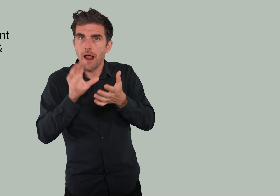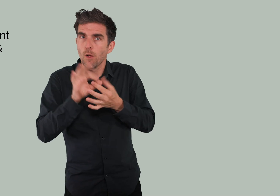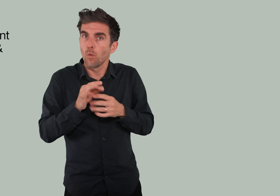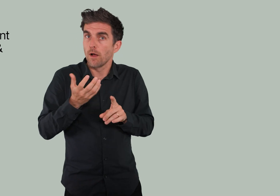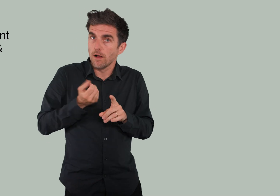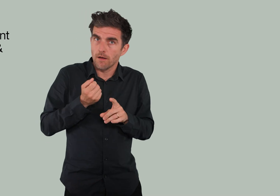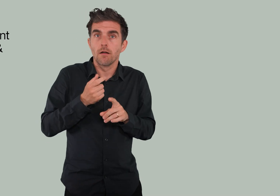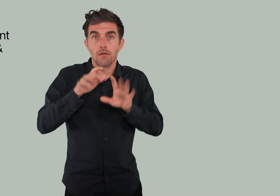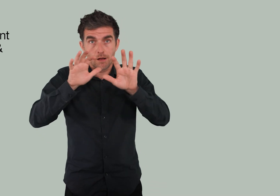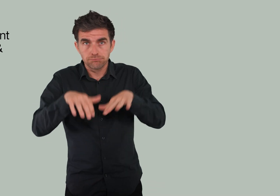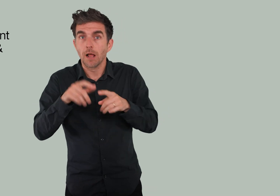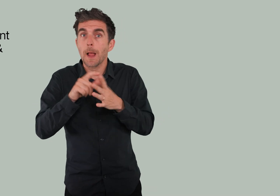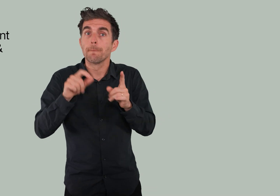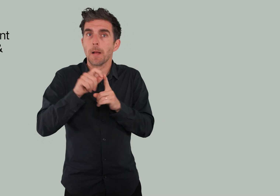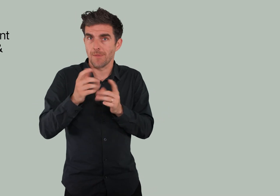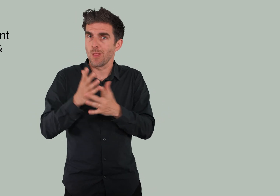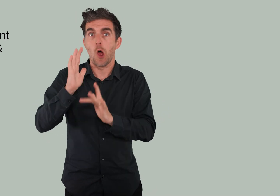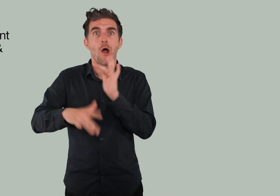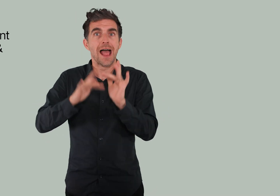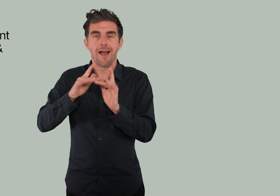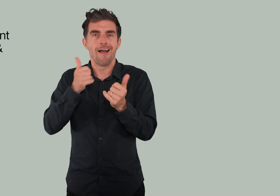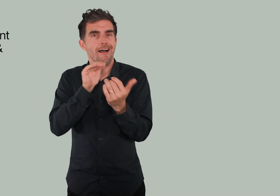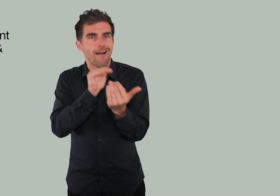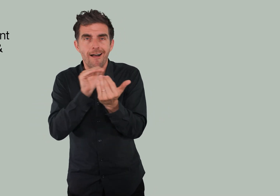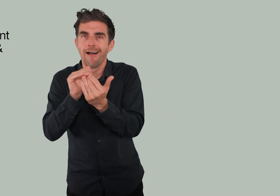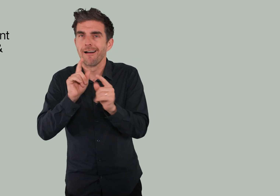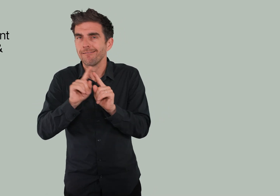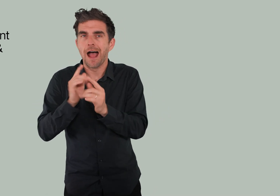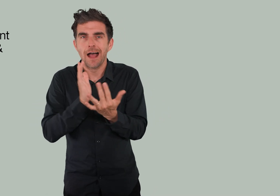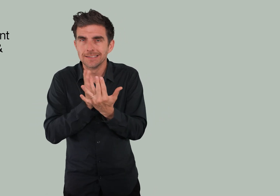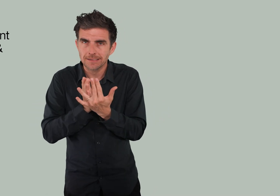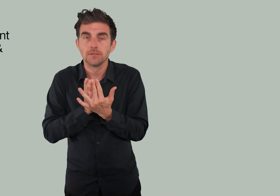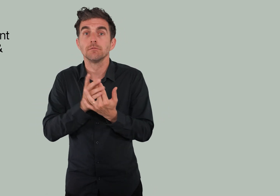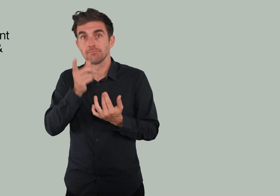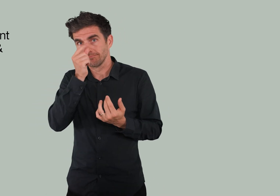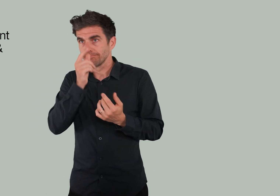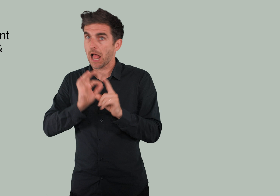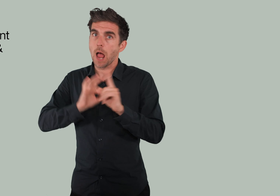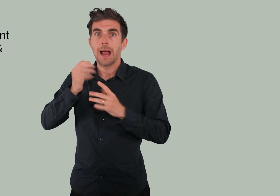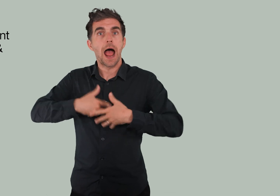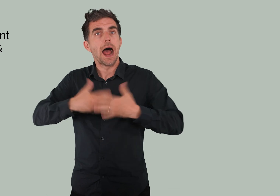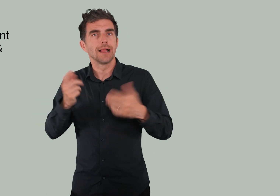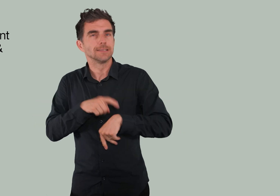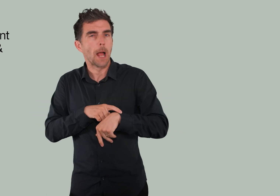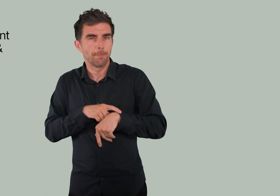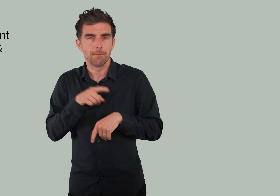to completing a PIP application digitally, including being able to apply at any time,